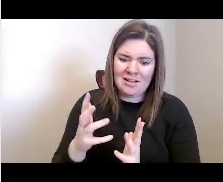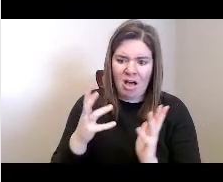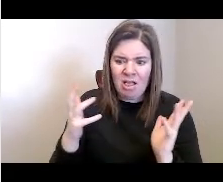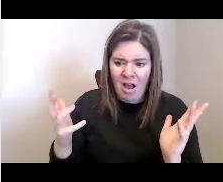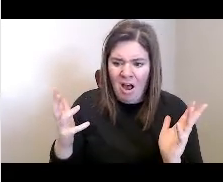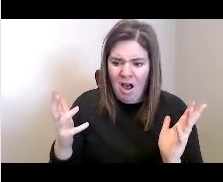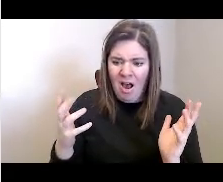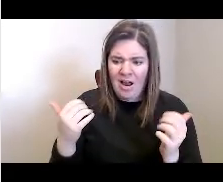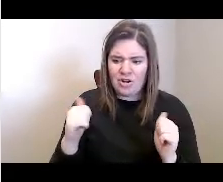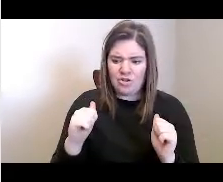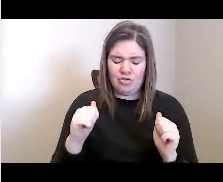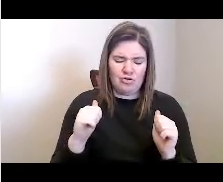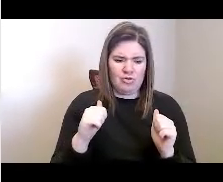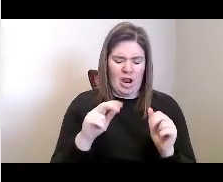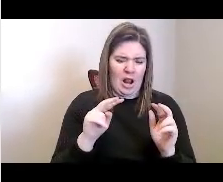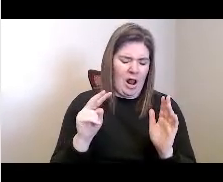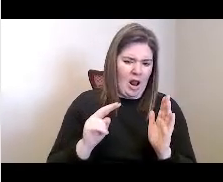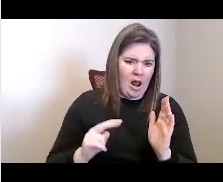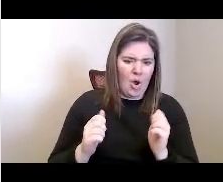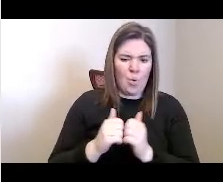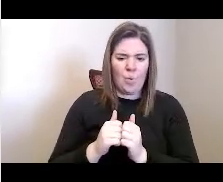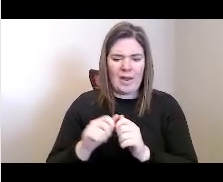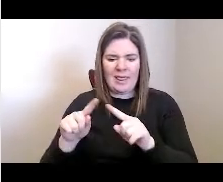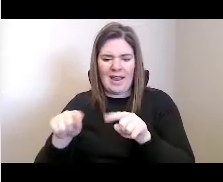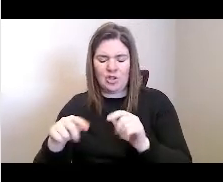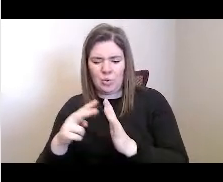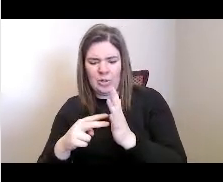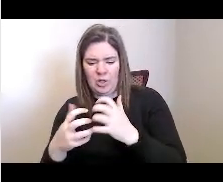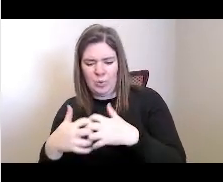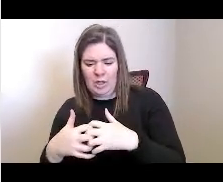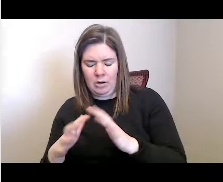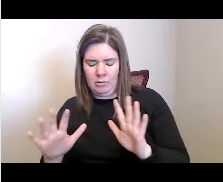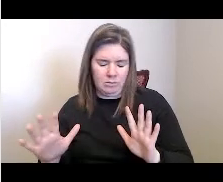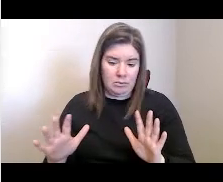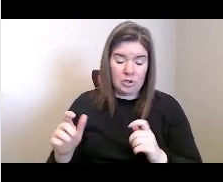reader, so the best practice would be to group these images.